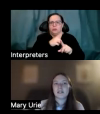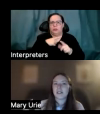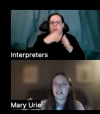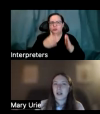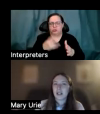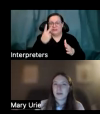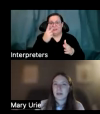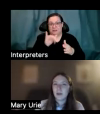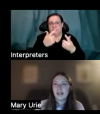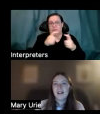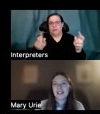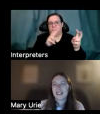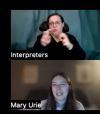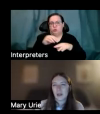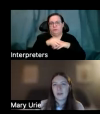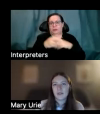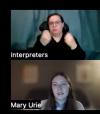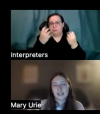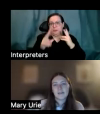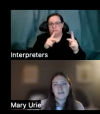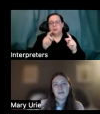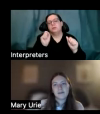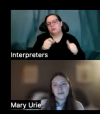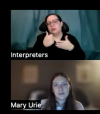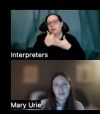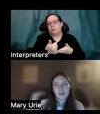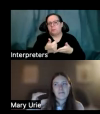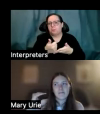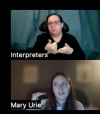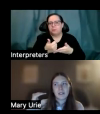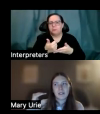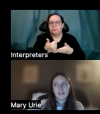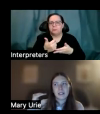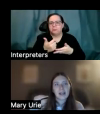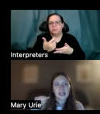that's affecting lots of people that can help kind of get that